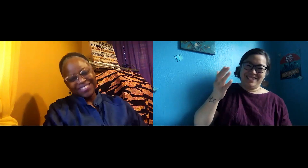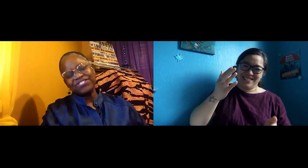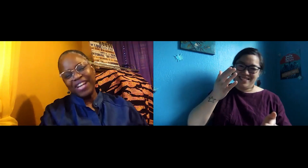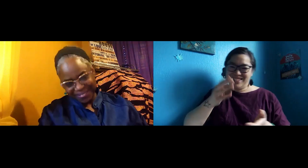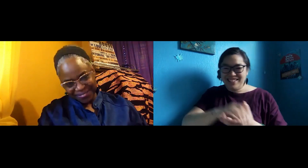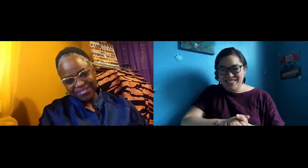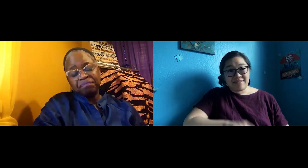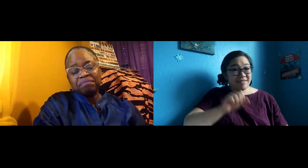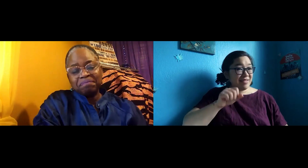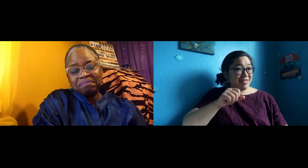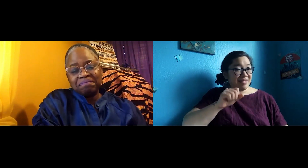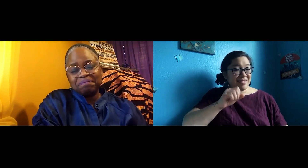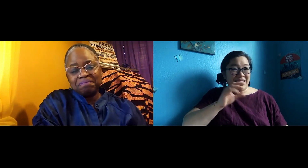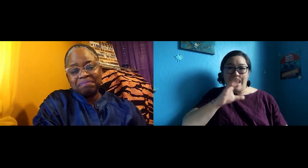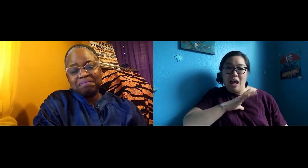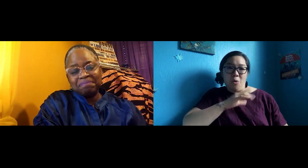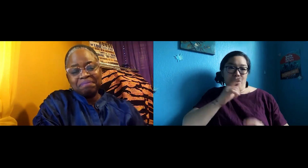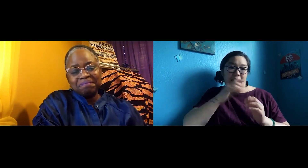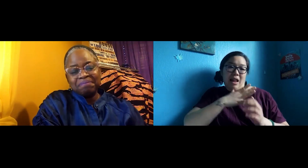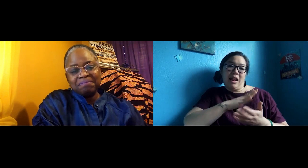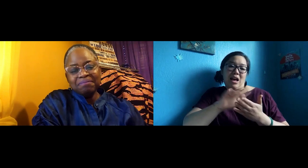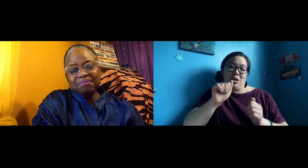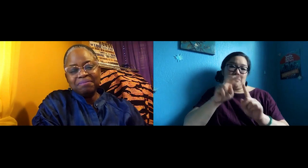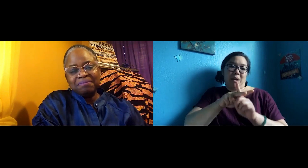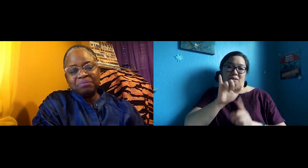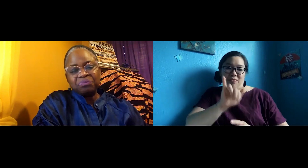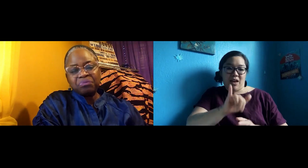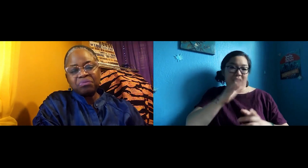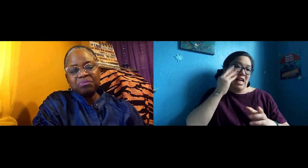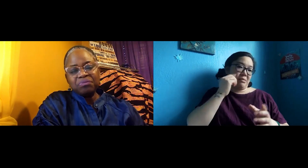I looked up from everything that I'd been so focused doing - like 'oh wow i am a leader